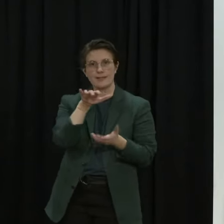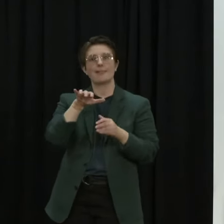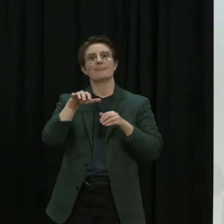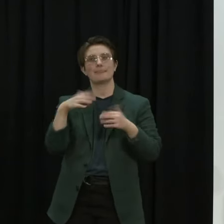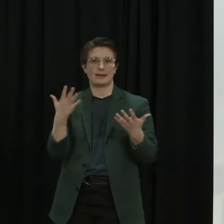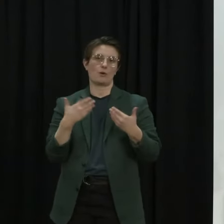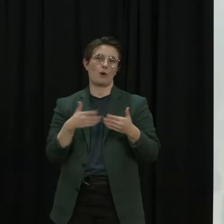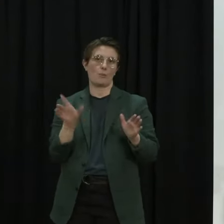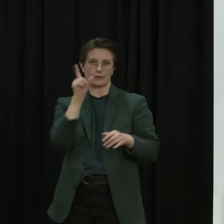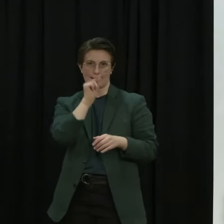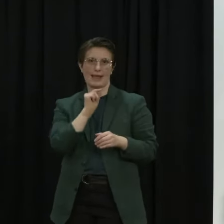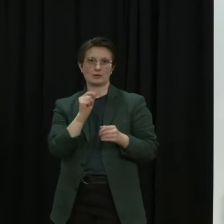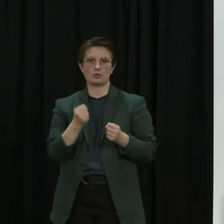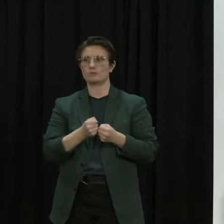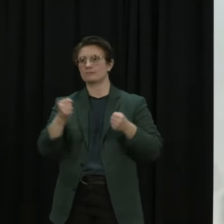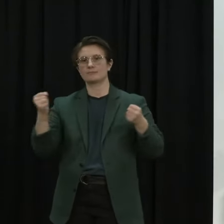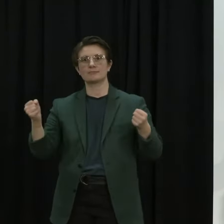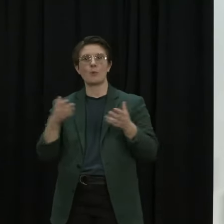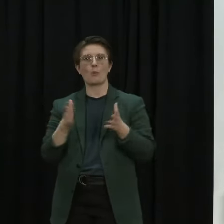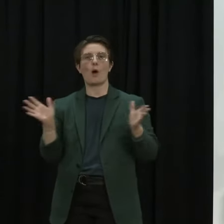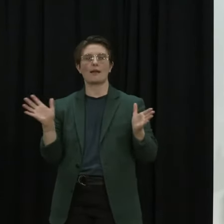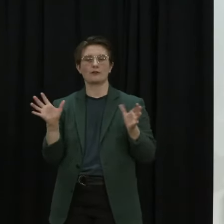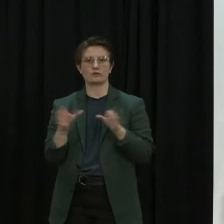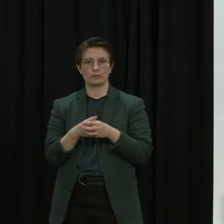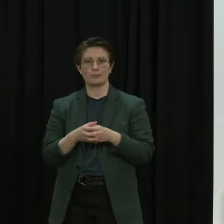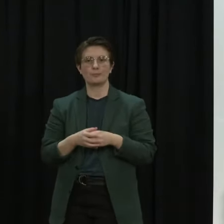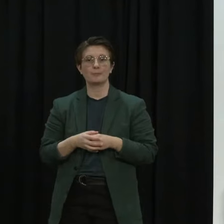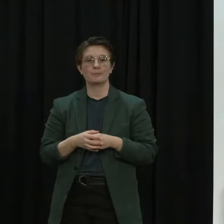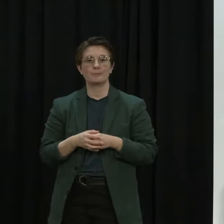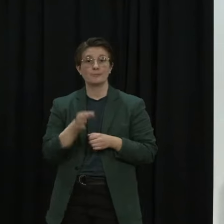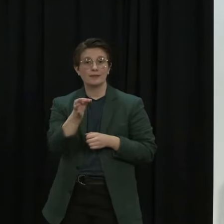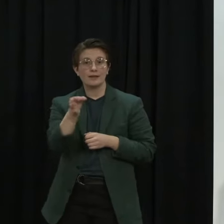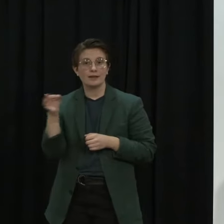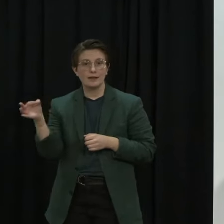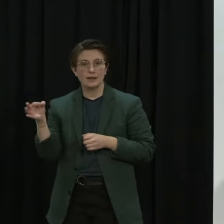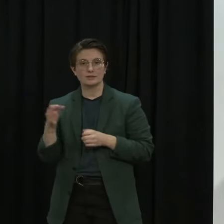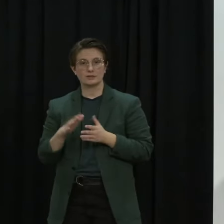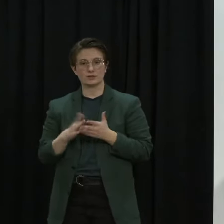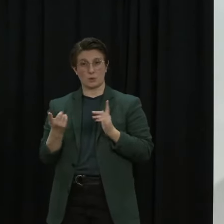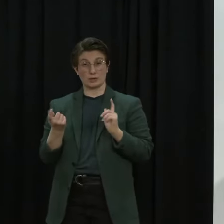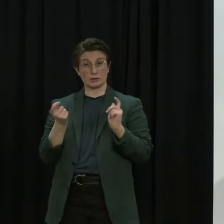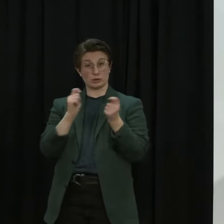As vaccination numbers came more available we have opened